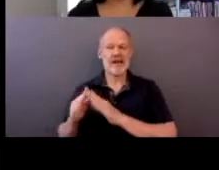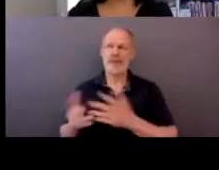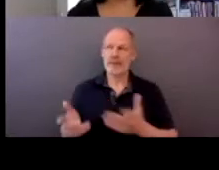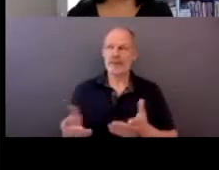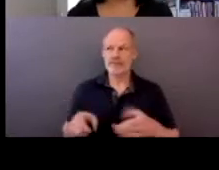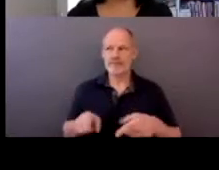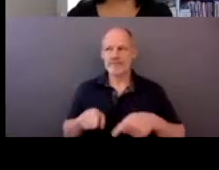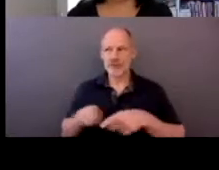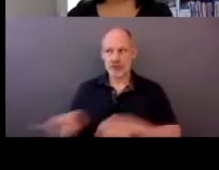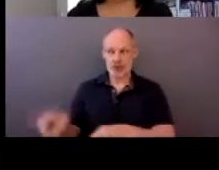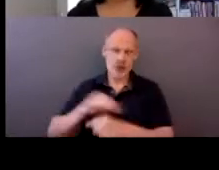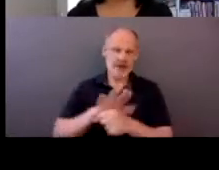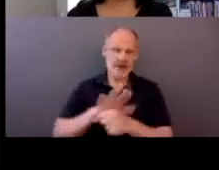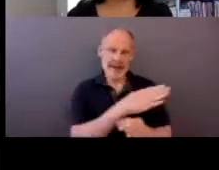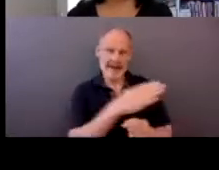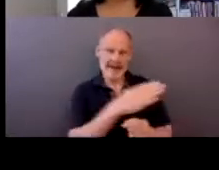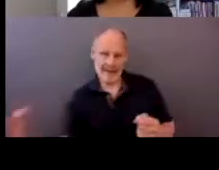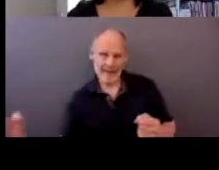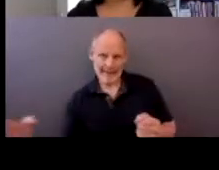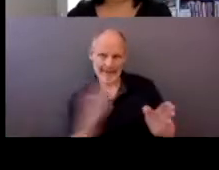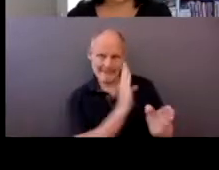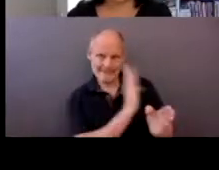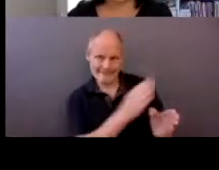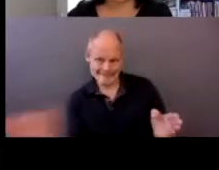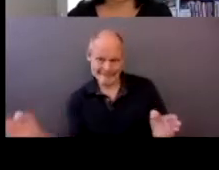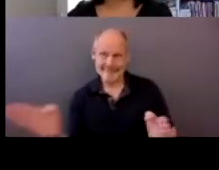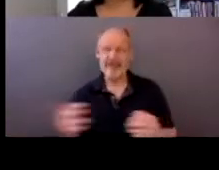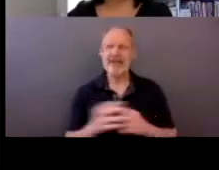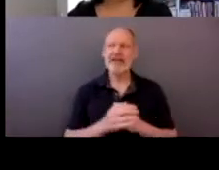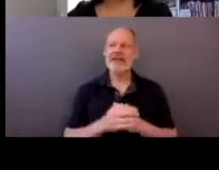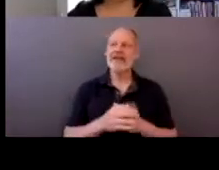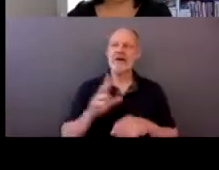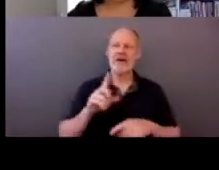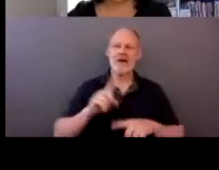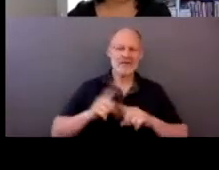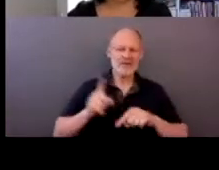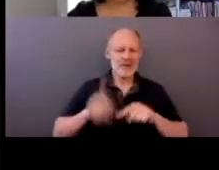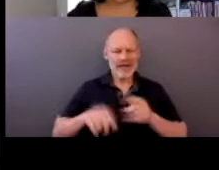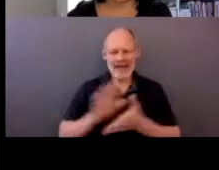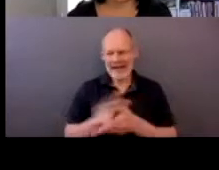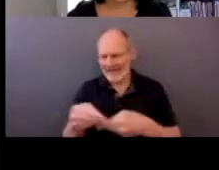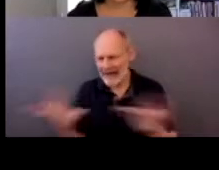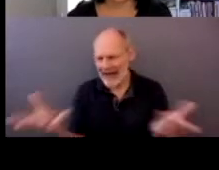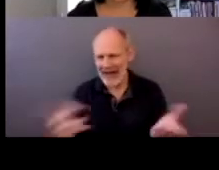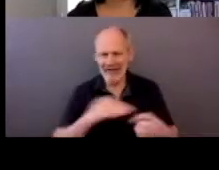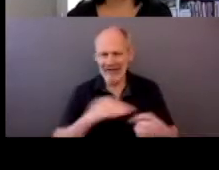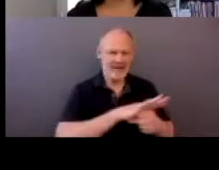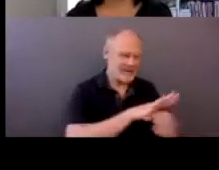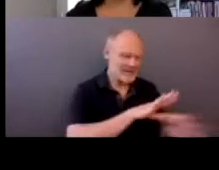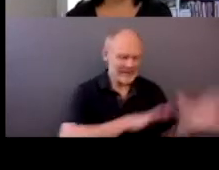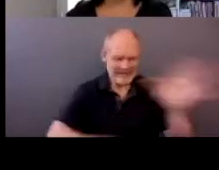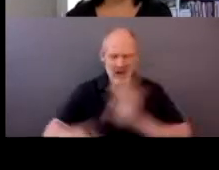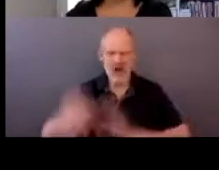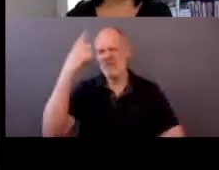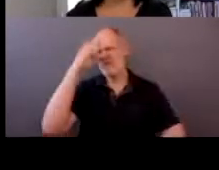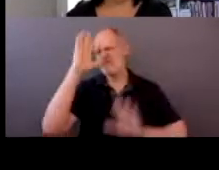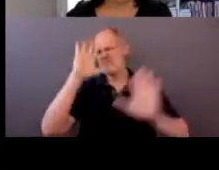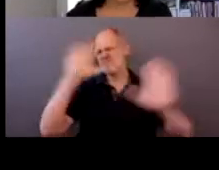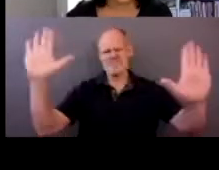so we decided to come up with compromise. Instead of large print text, we offered larger font on the